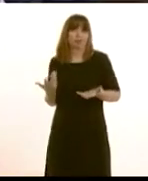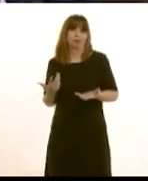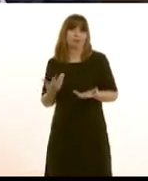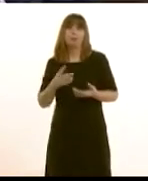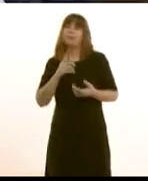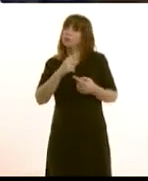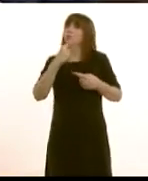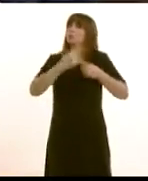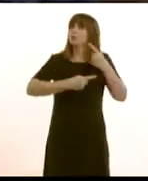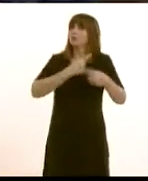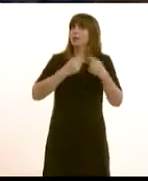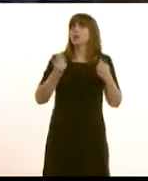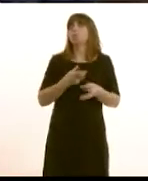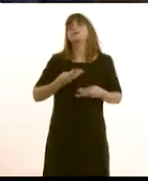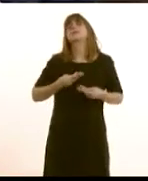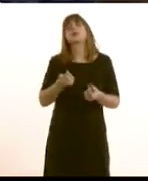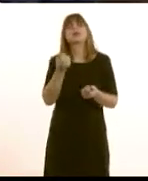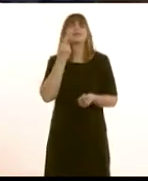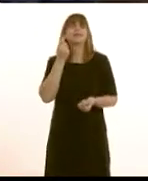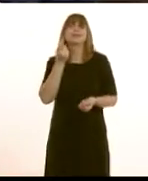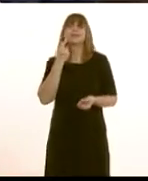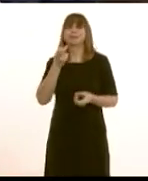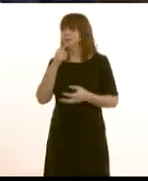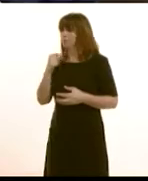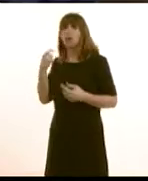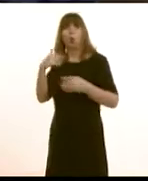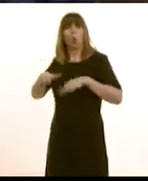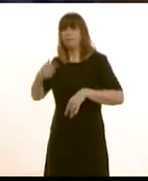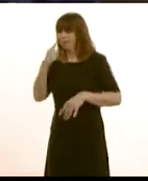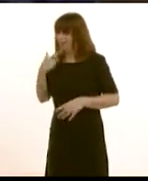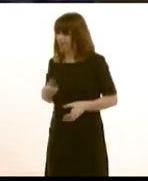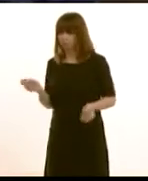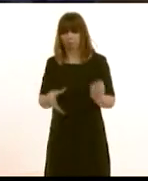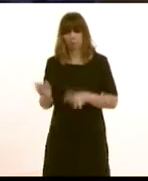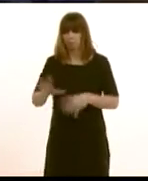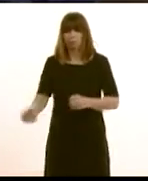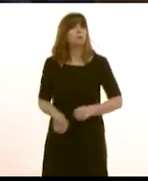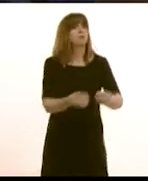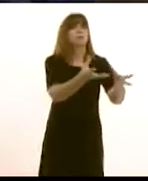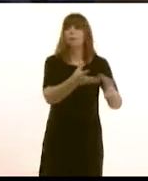recycling is made as easy as possible for people, to make sure that they fully understand